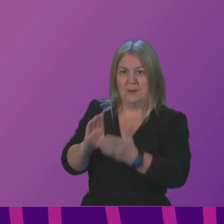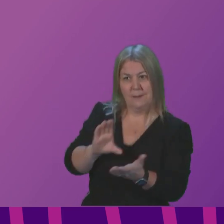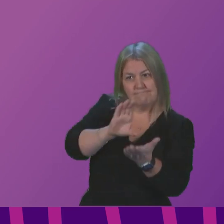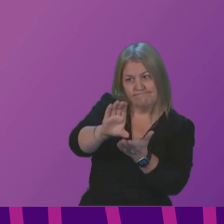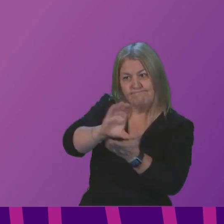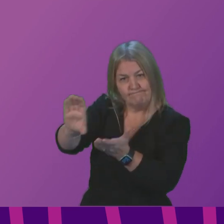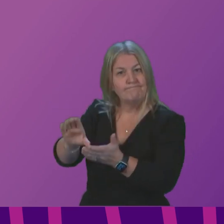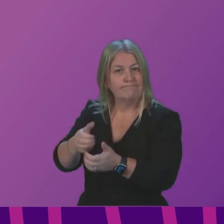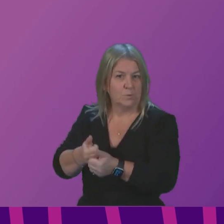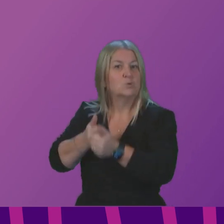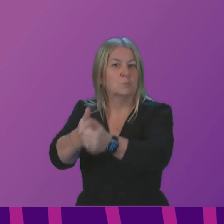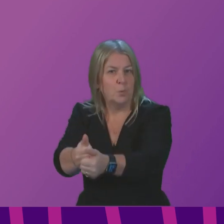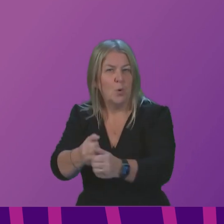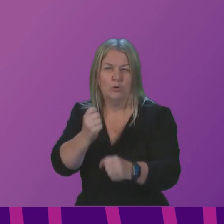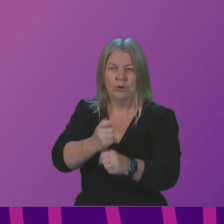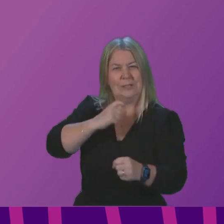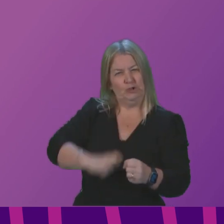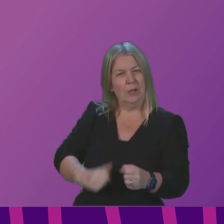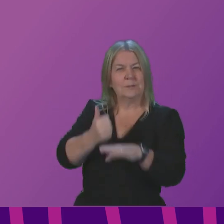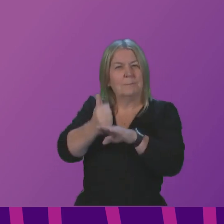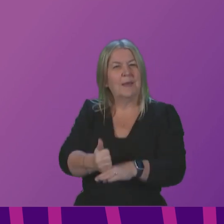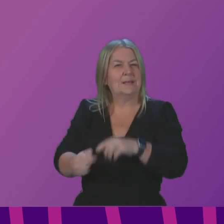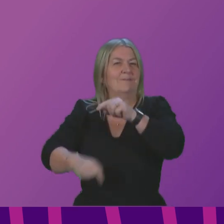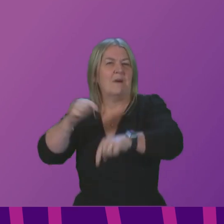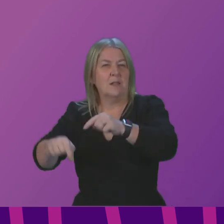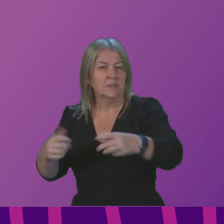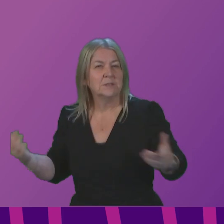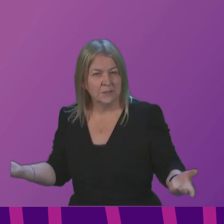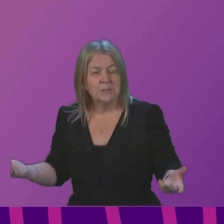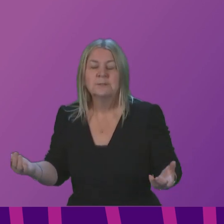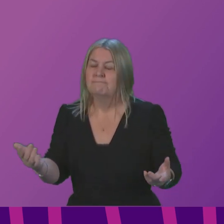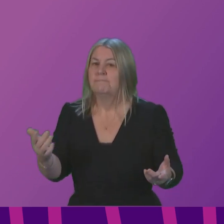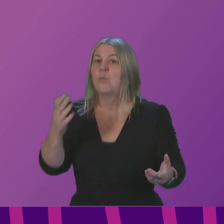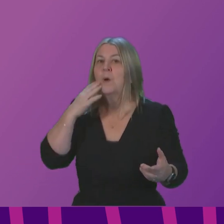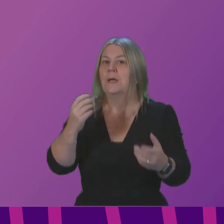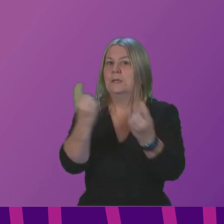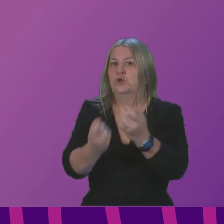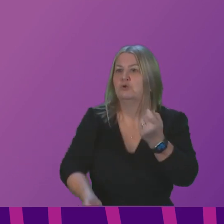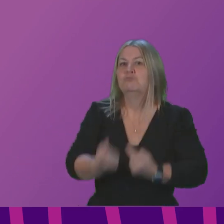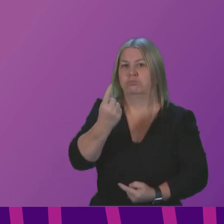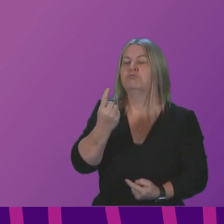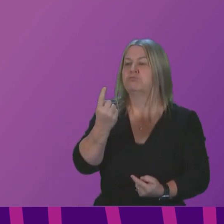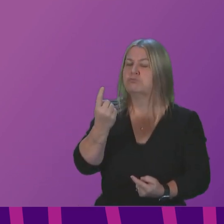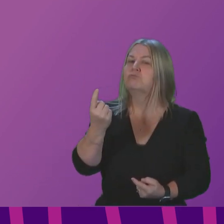It is important that, when the issue is raised, all of us say how utterly abhorrent domestic